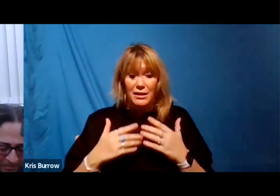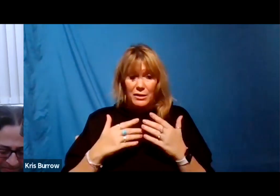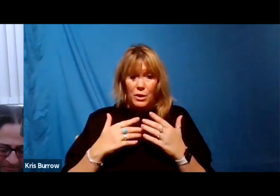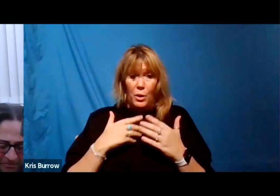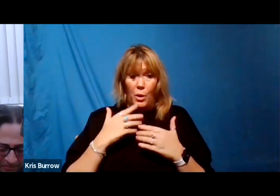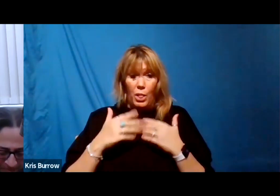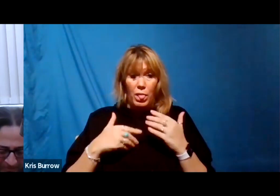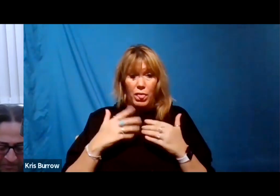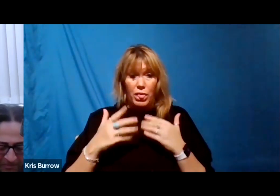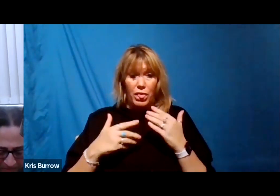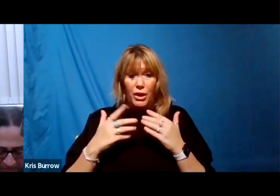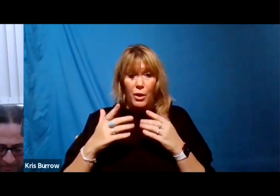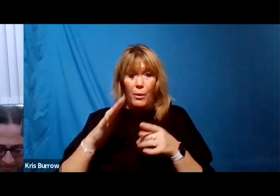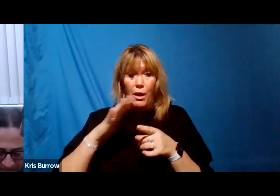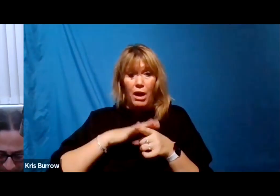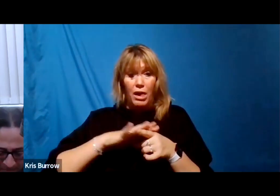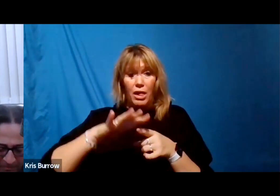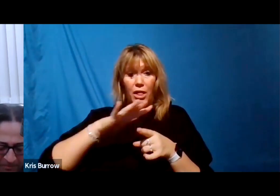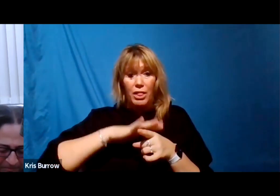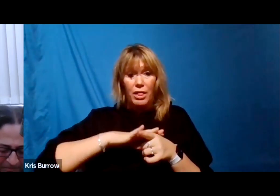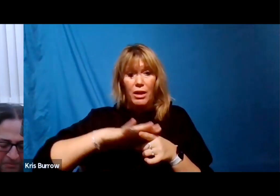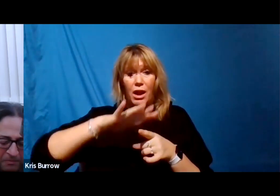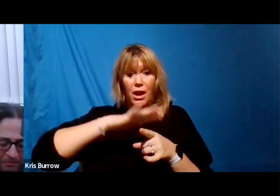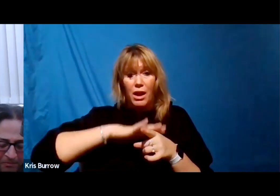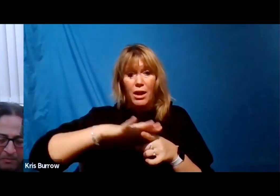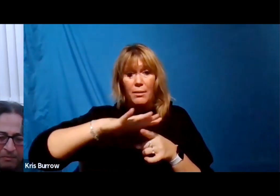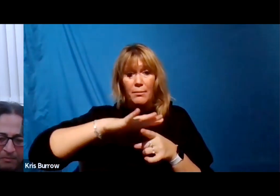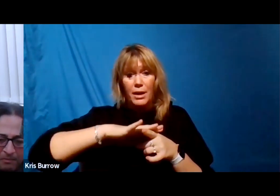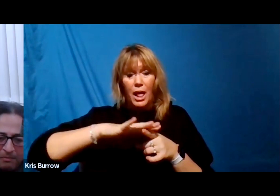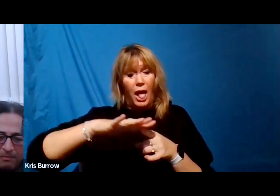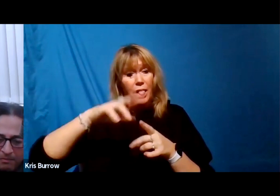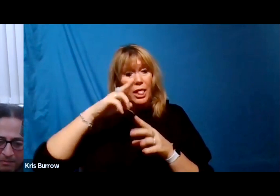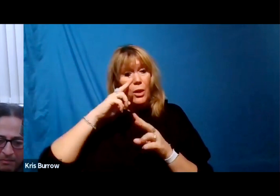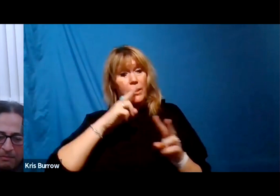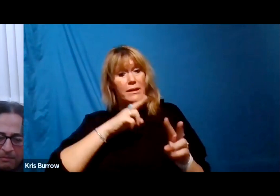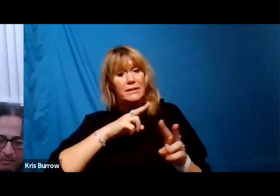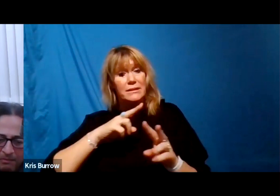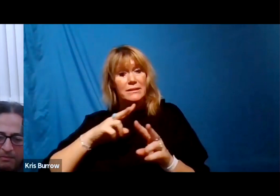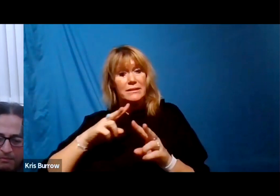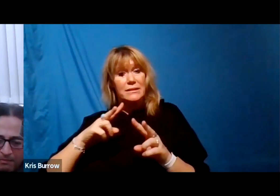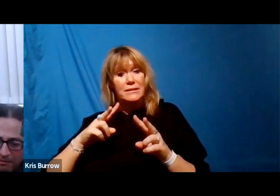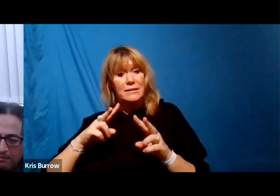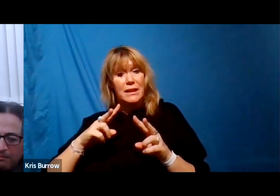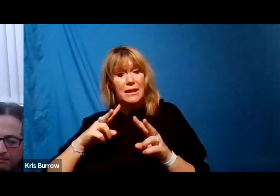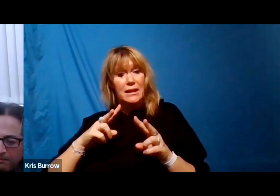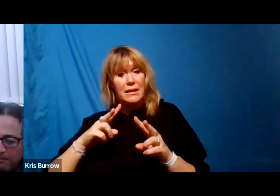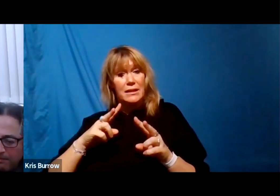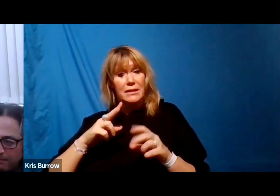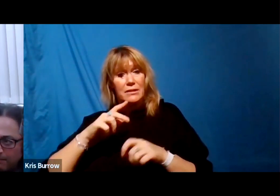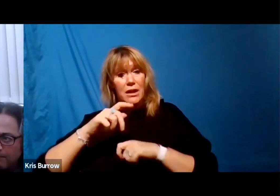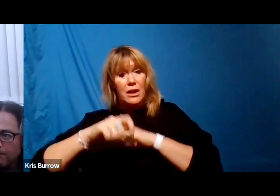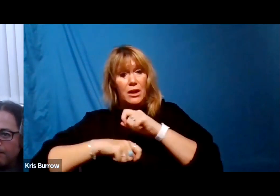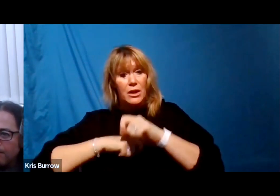Shallow minded politicians Postcode lottery health conditions